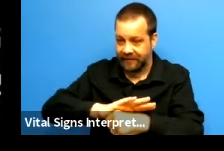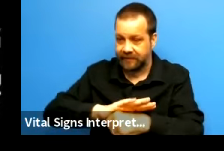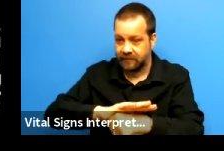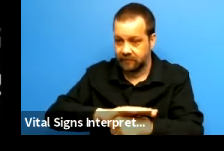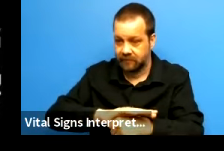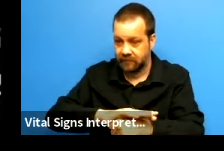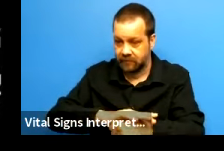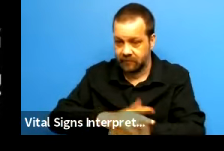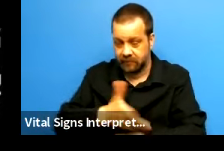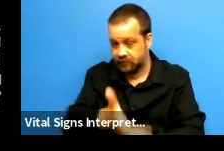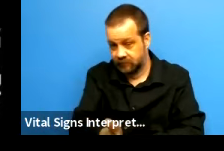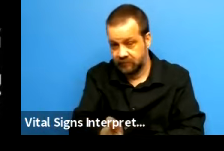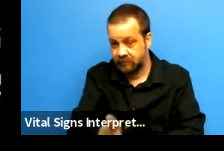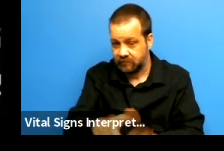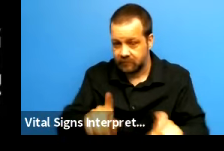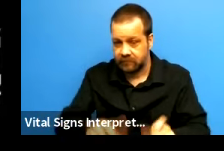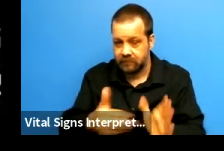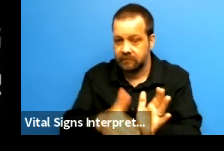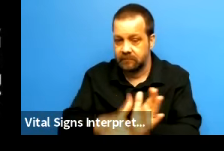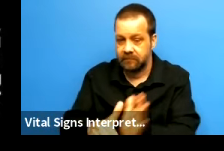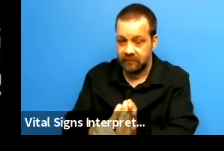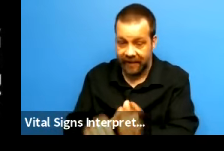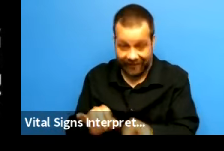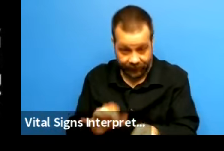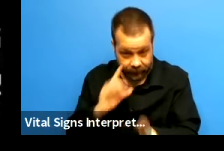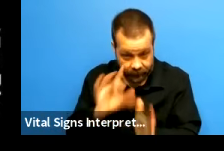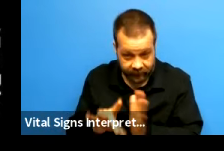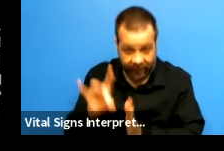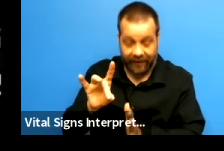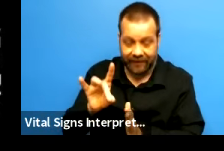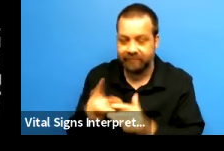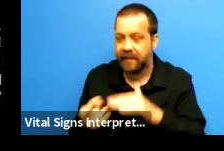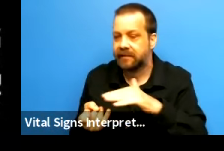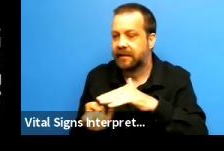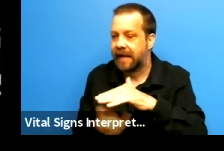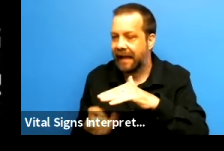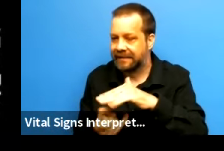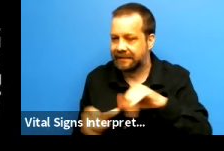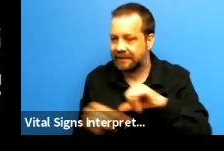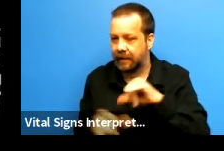Really encouraging people to isolate if they have symptoms.